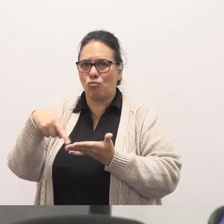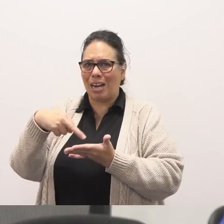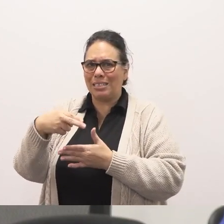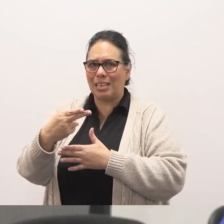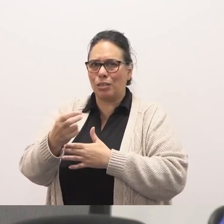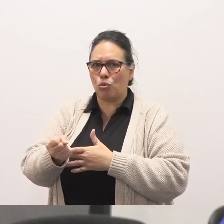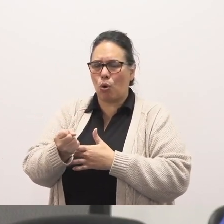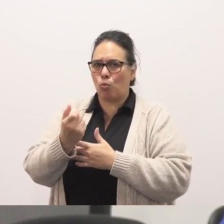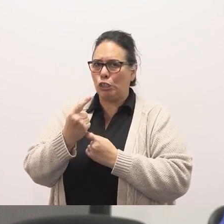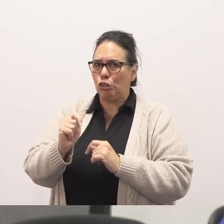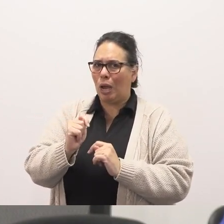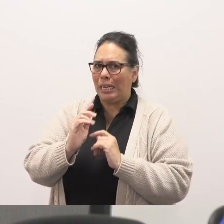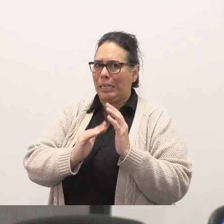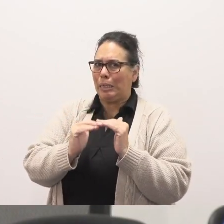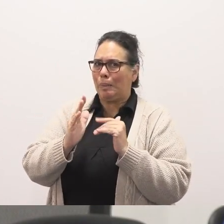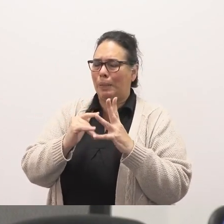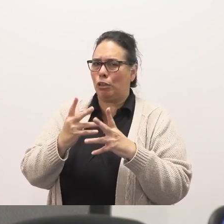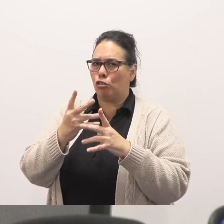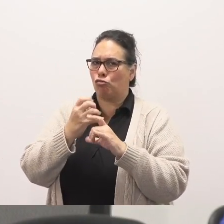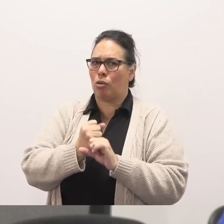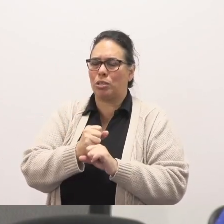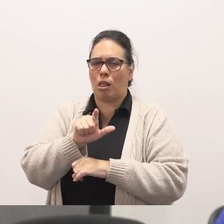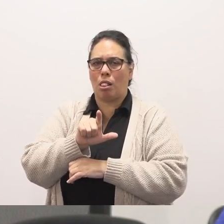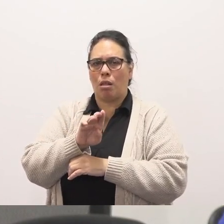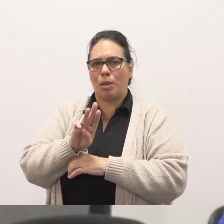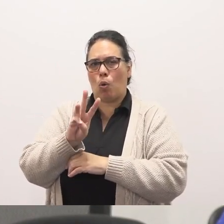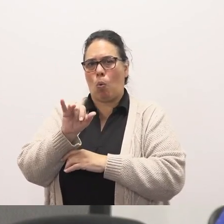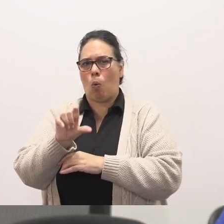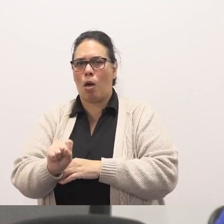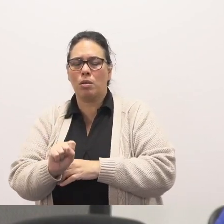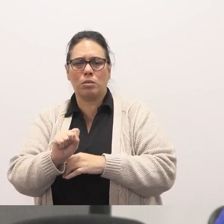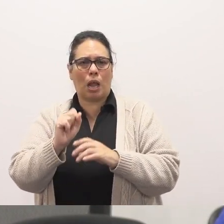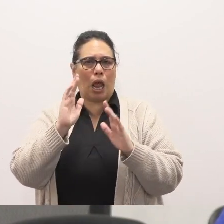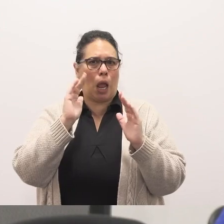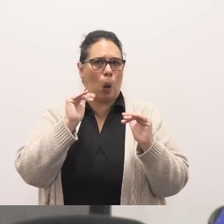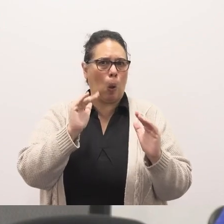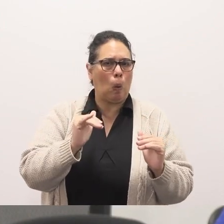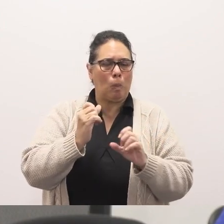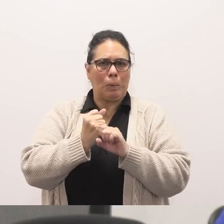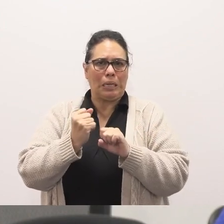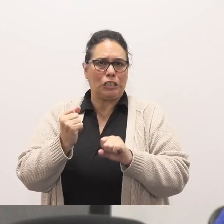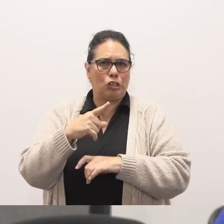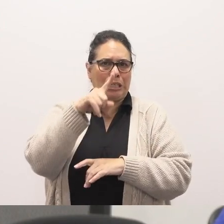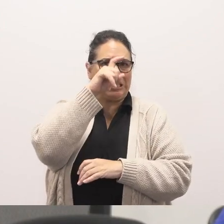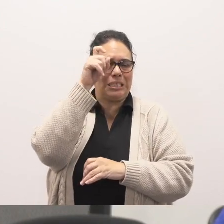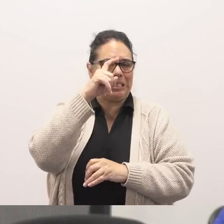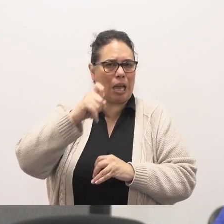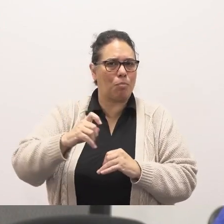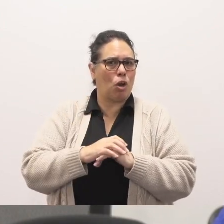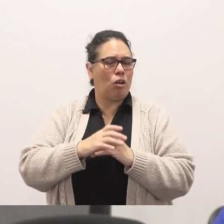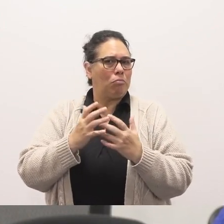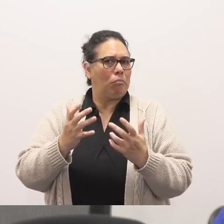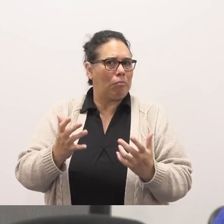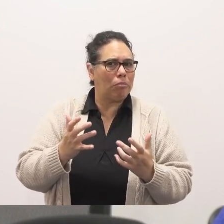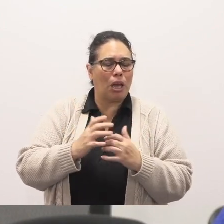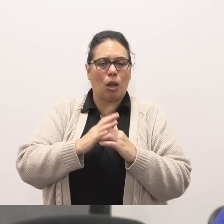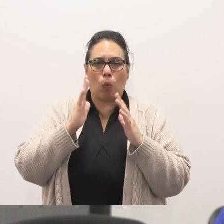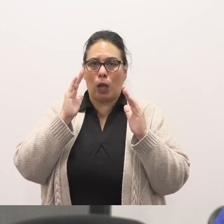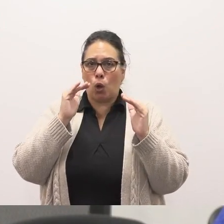that trust with Long Beach Walls and hope to resume our participation in the annual festival next summer, we are counting on the district to hold to your stated objectives,